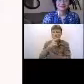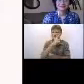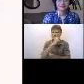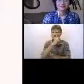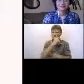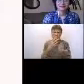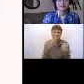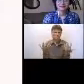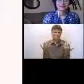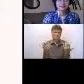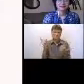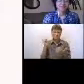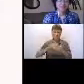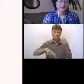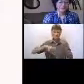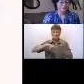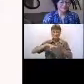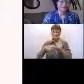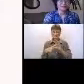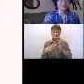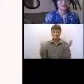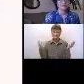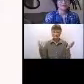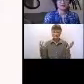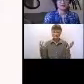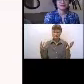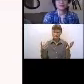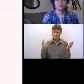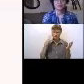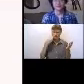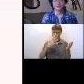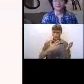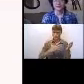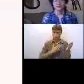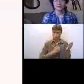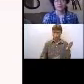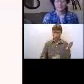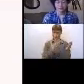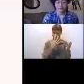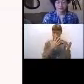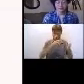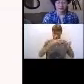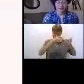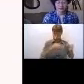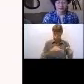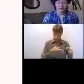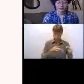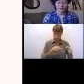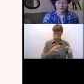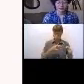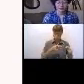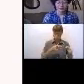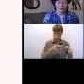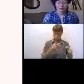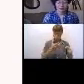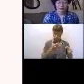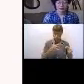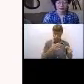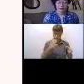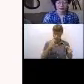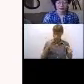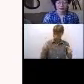to be a person, a white passing person, individual, when it came to, you know, should they go